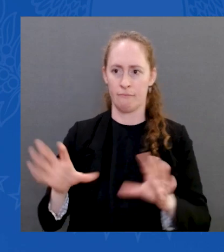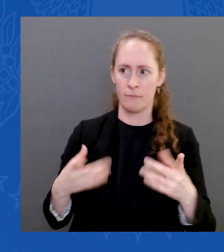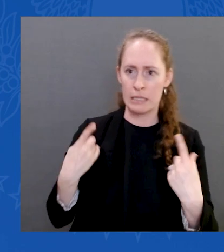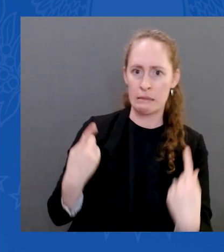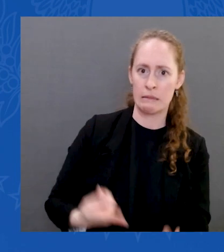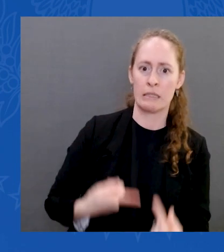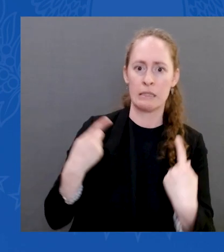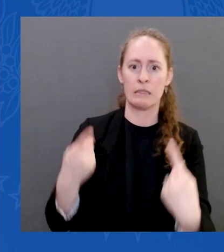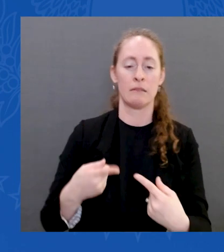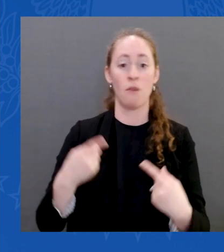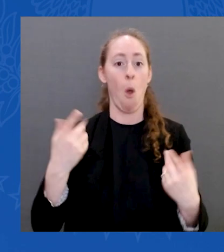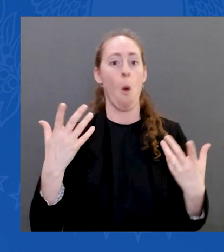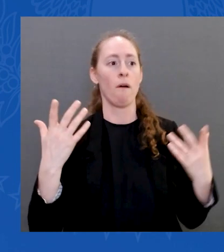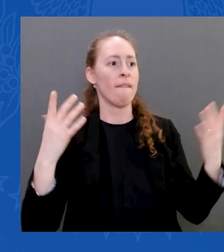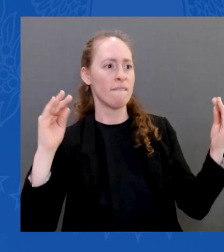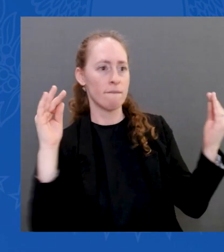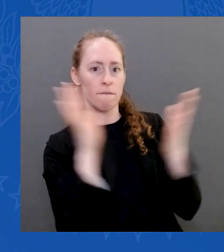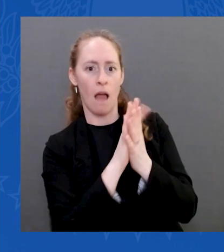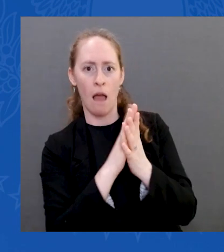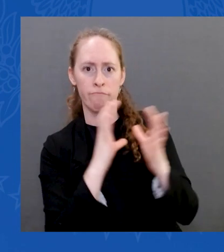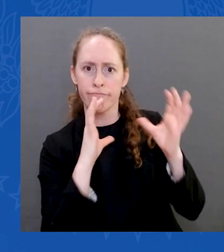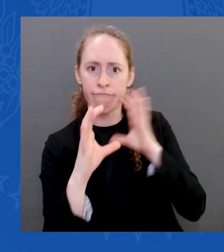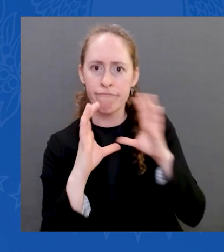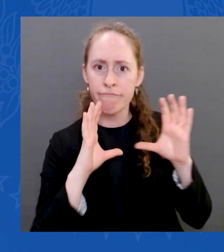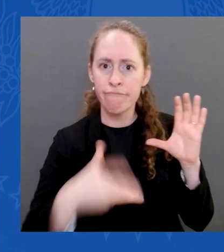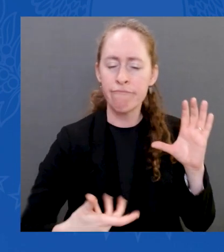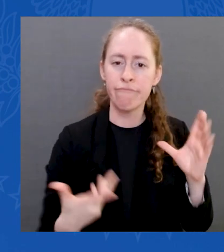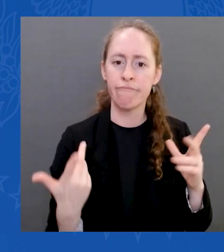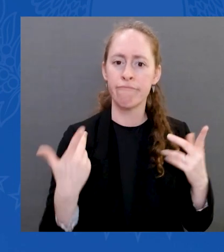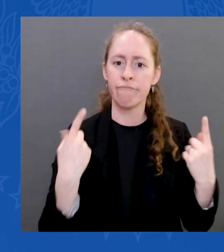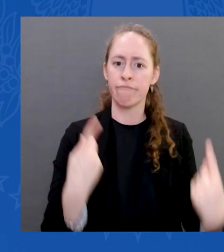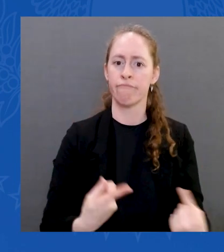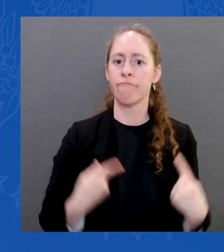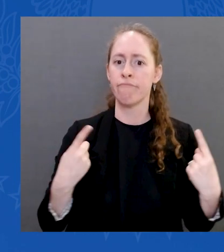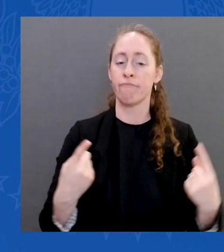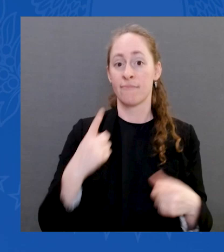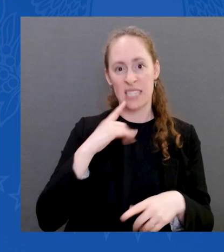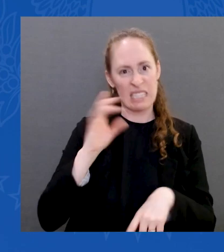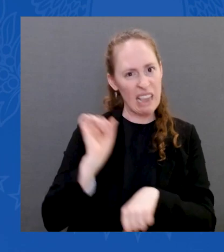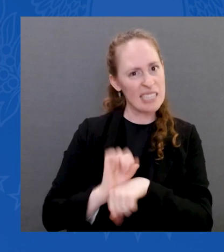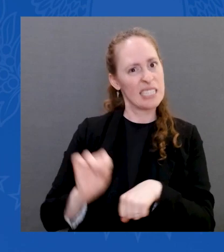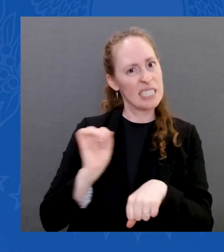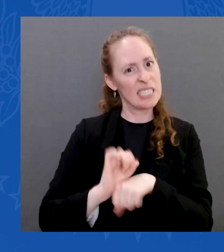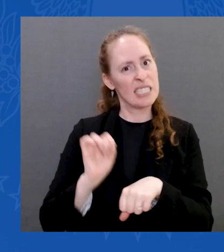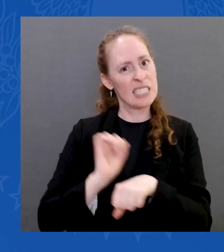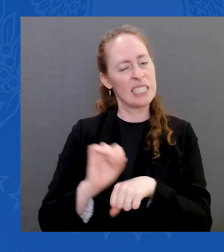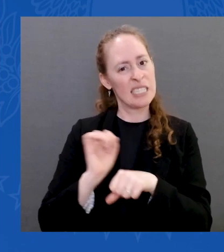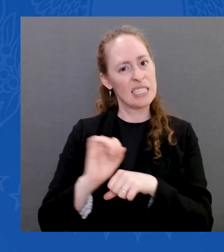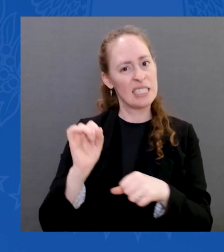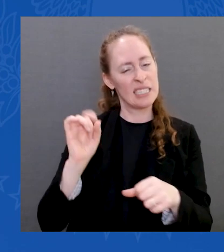They've got a learning -- a lot of learning to make up. And we're doing everything we can to help you. I want to know -- I want input from you as well,